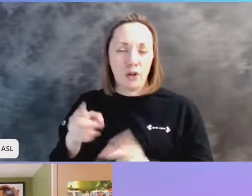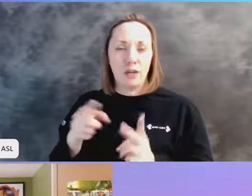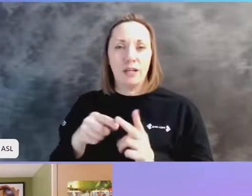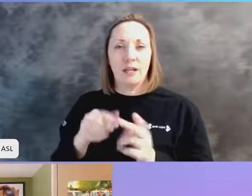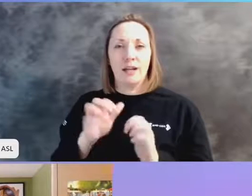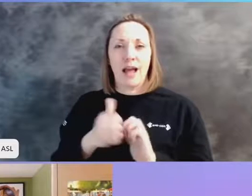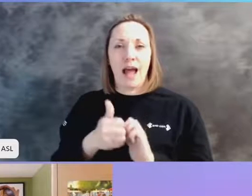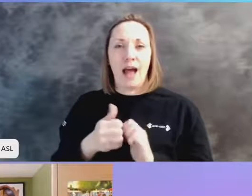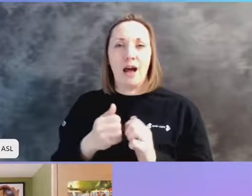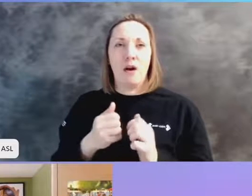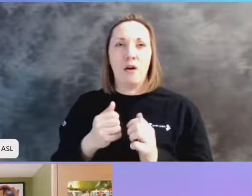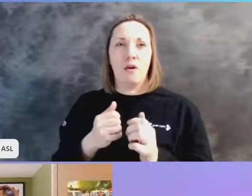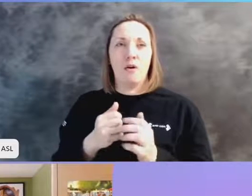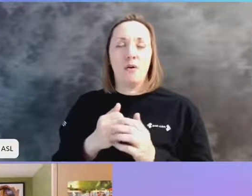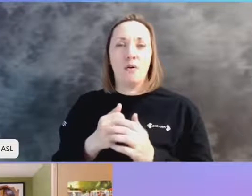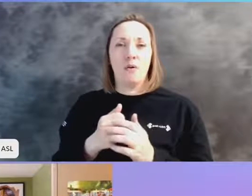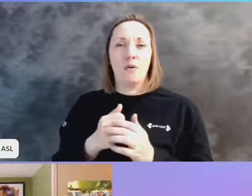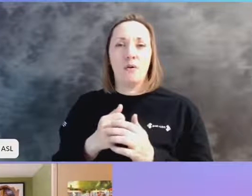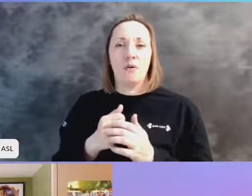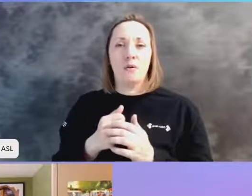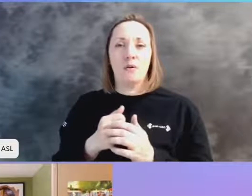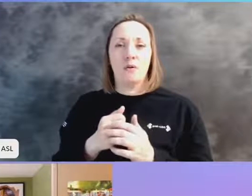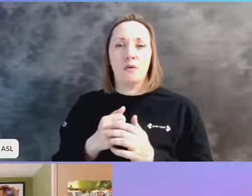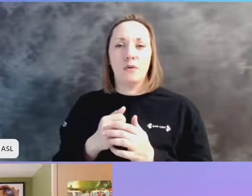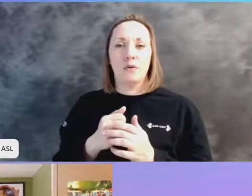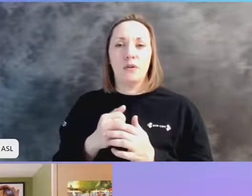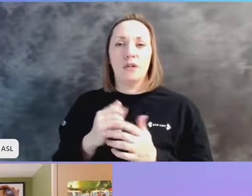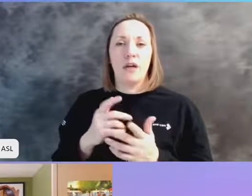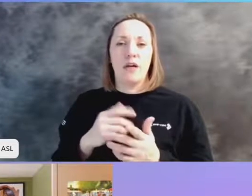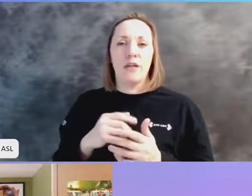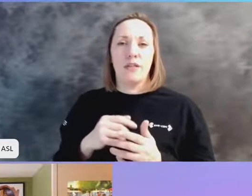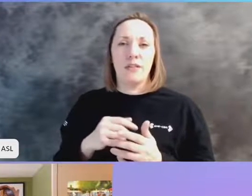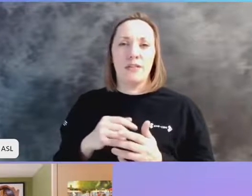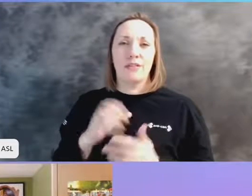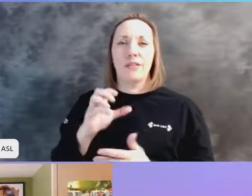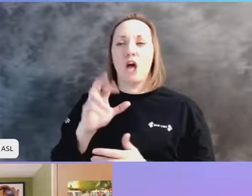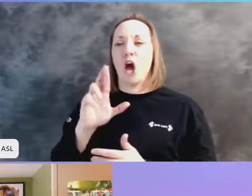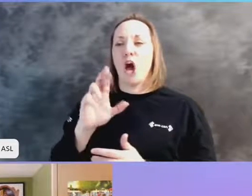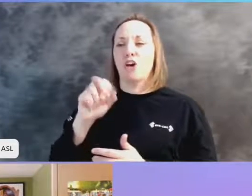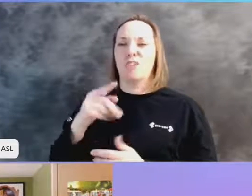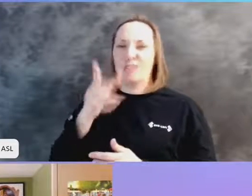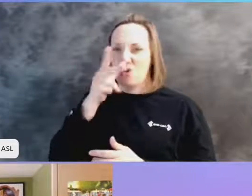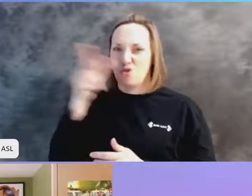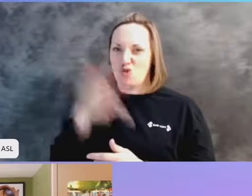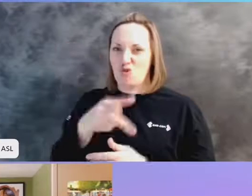surprising to me. People talking about hard of hearing and talking